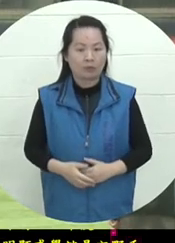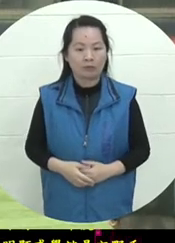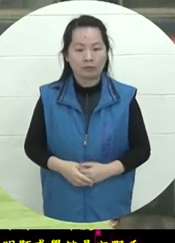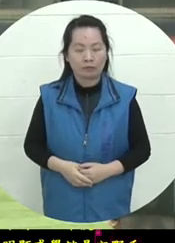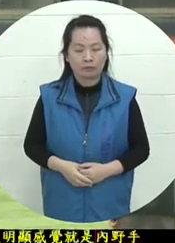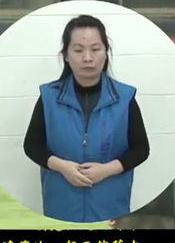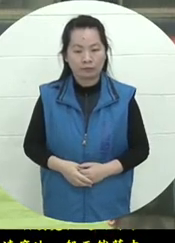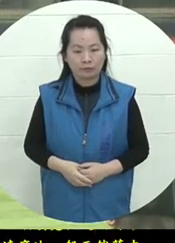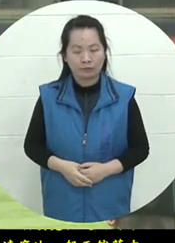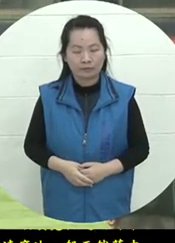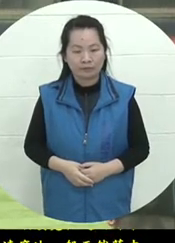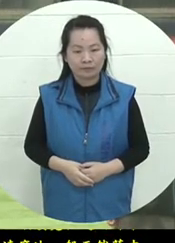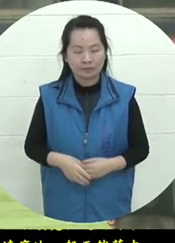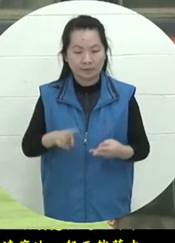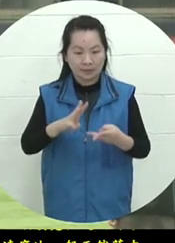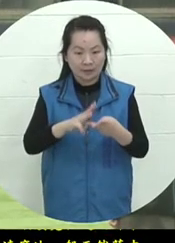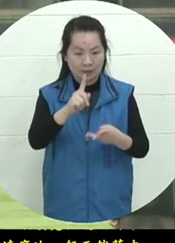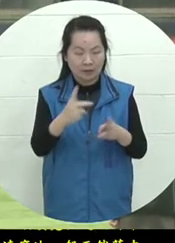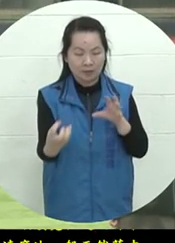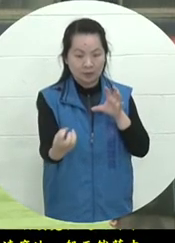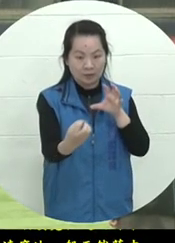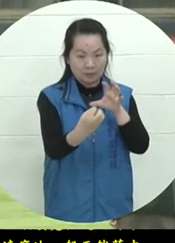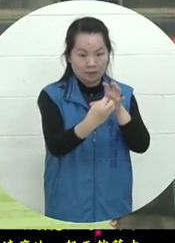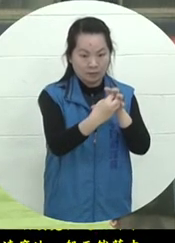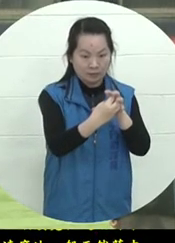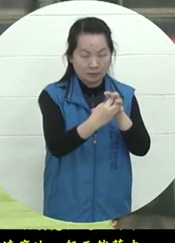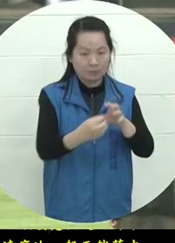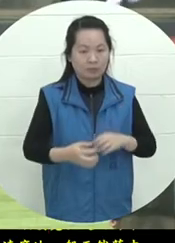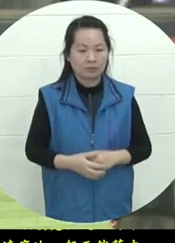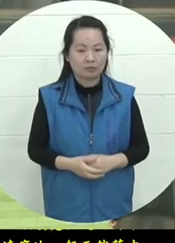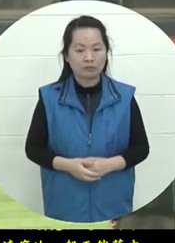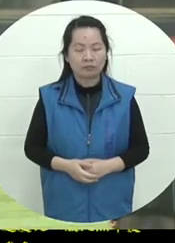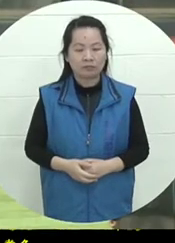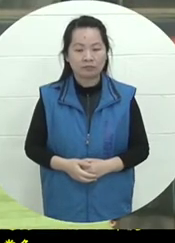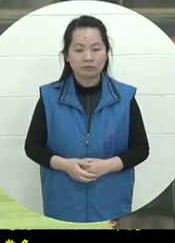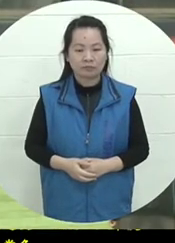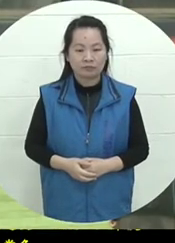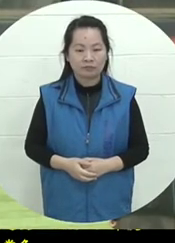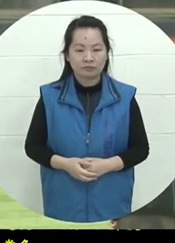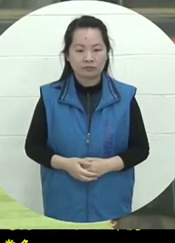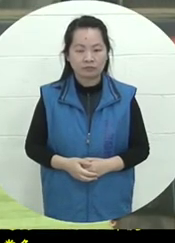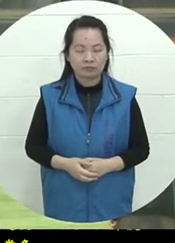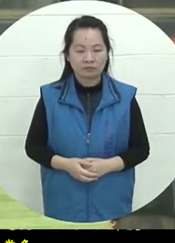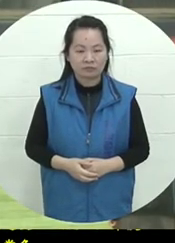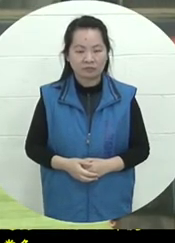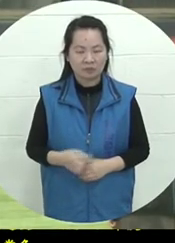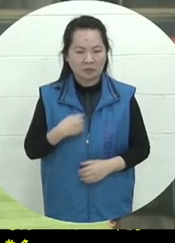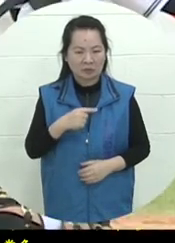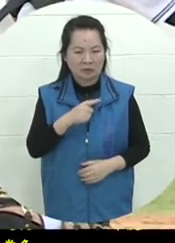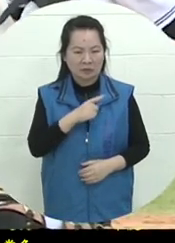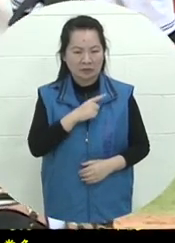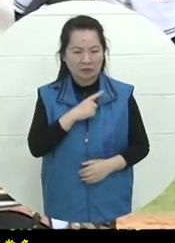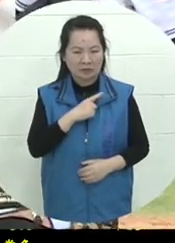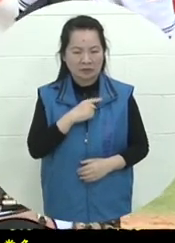So like when the bad hand catches the ball just now, you don’t necessarily have to force yourself to move to the front to hit the ball.